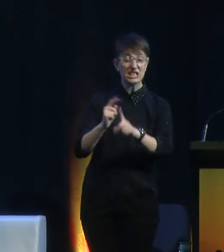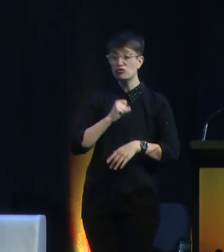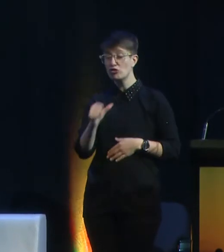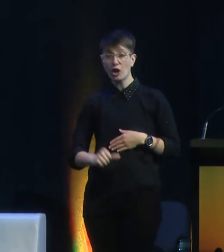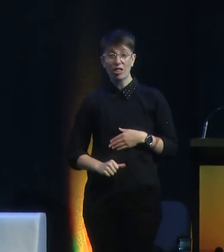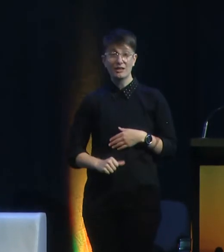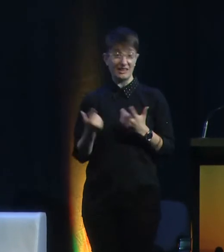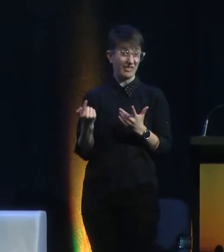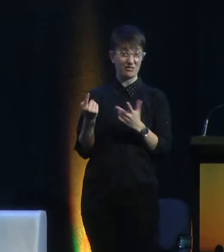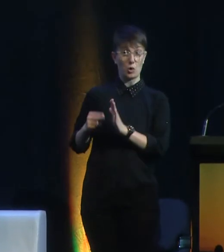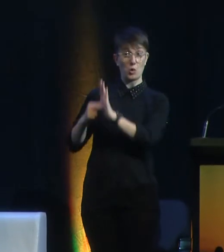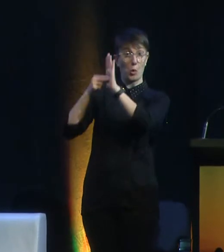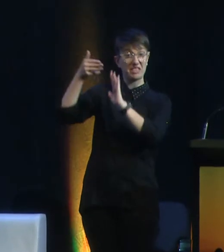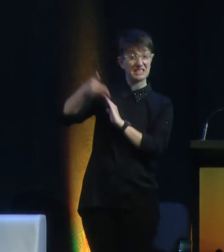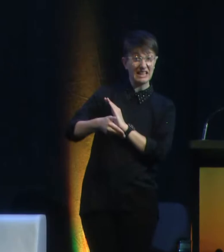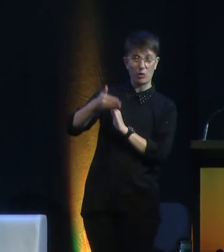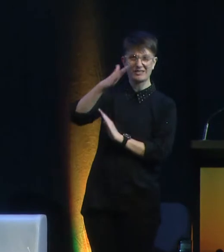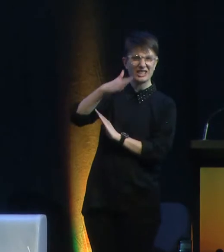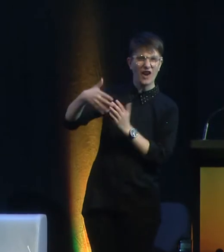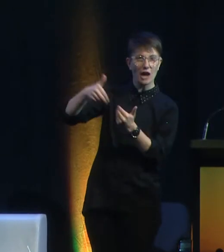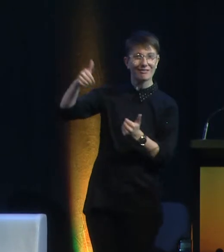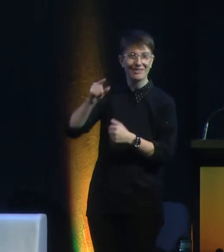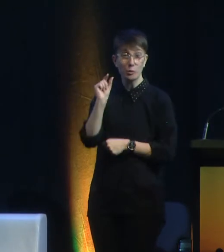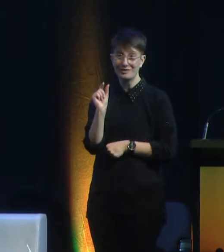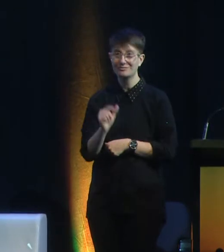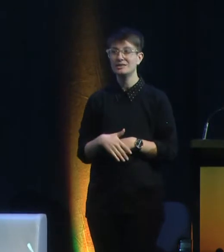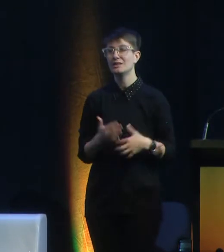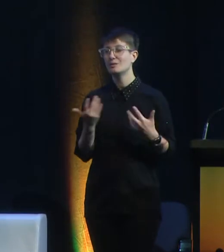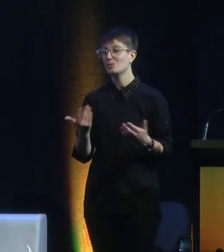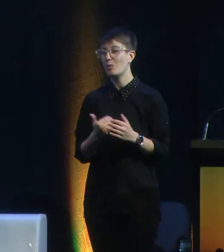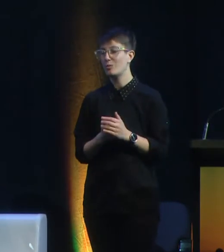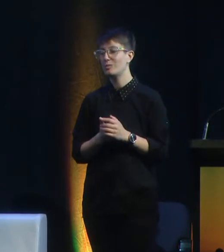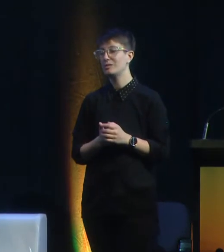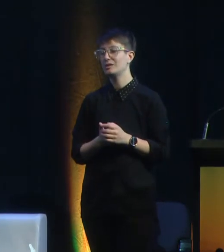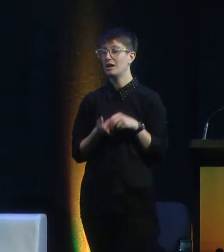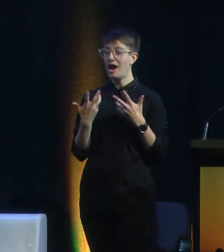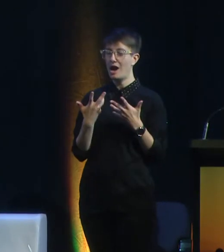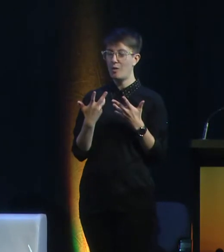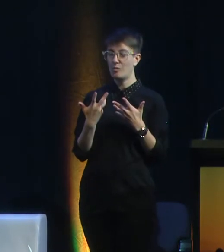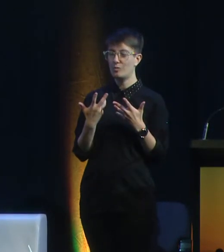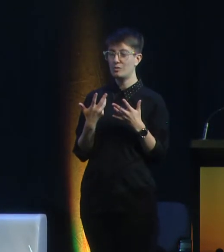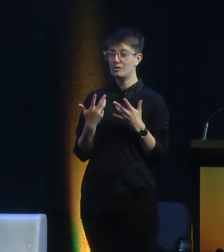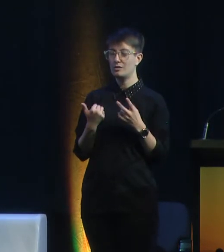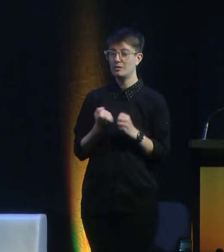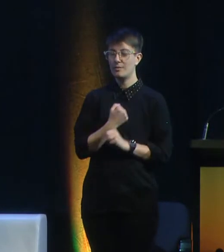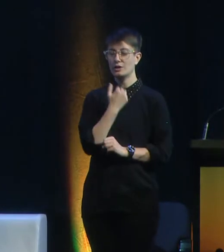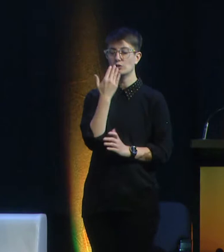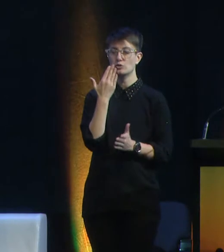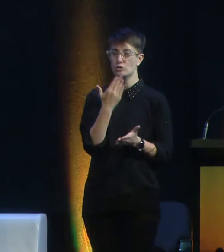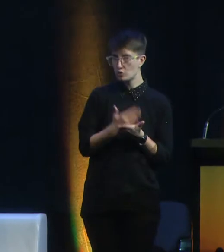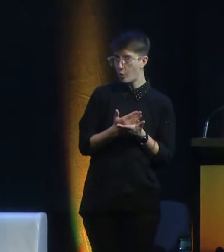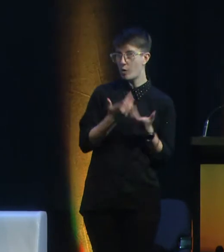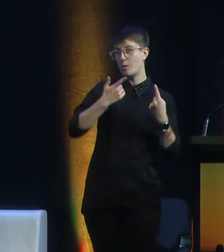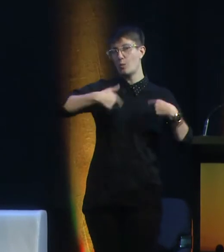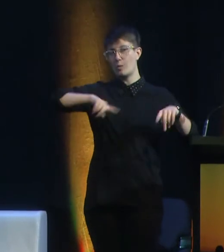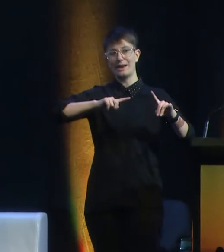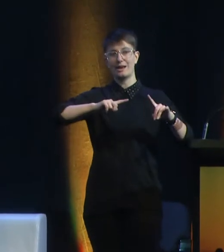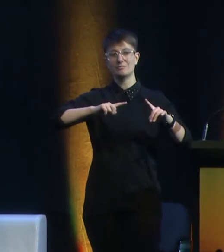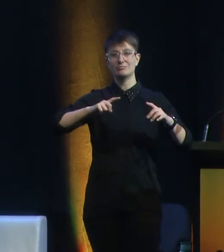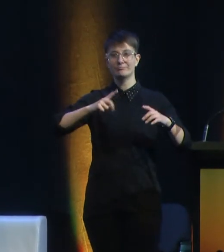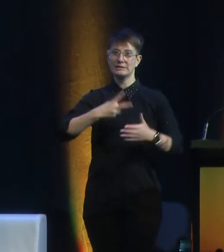North and South they tell me. So you know how do we ensure that we are a unified community